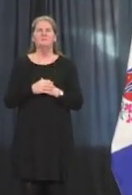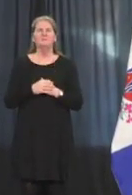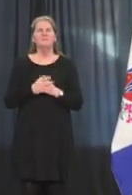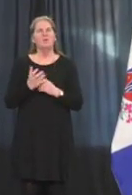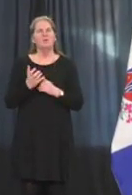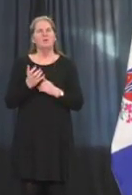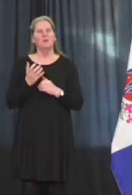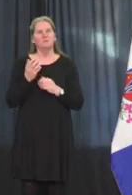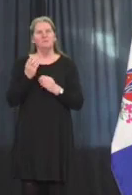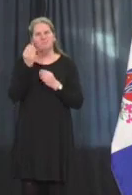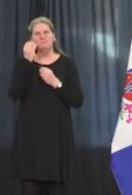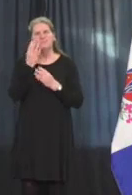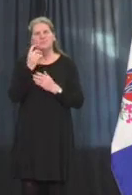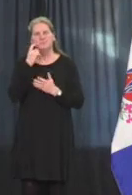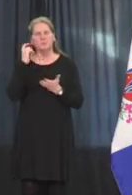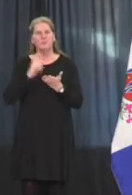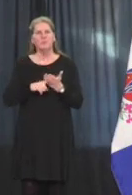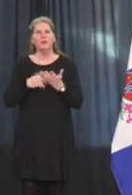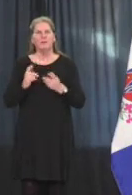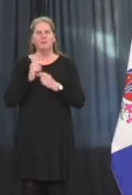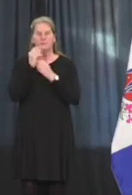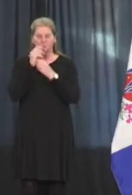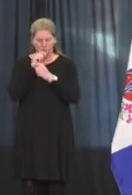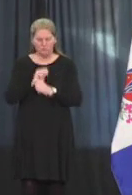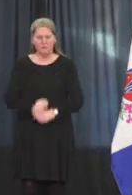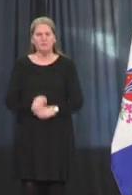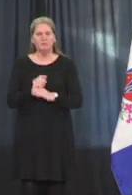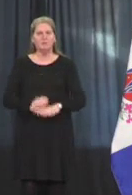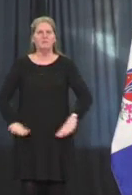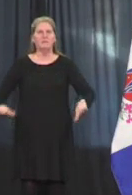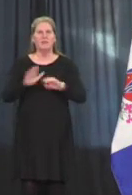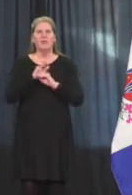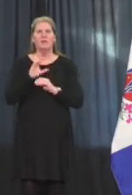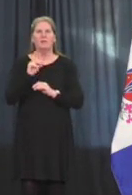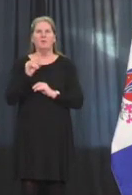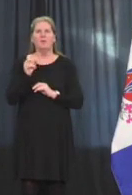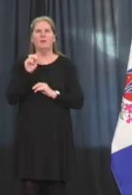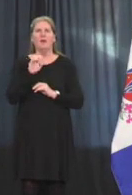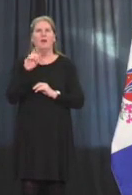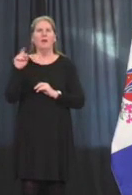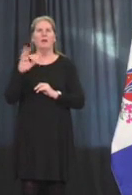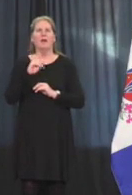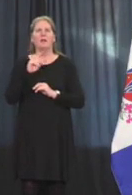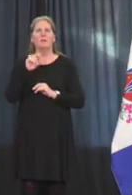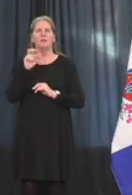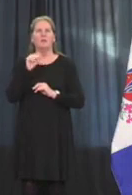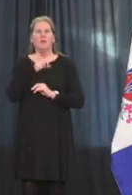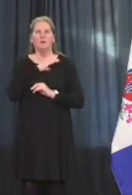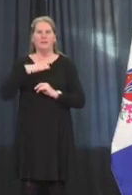I WOULD JUST LIKE TO BEGIN BY ACKNOWLEDGING WE'RE ON THE TRADITIONAL TERRITORY OF KWANLIN